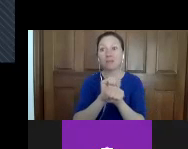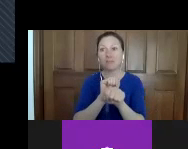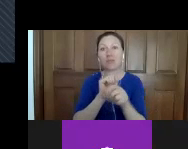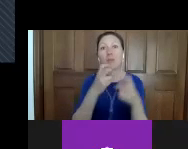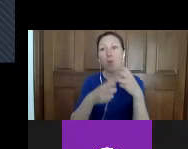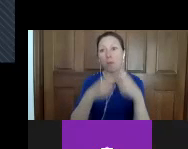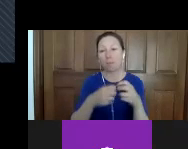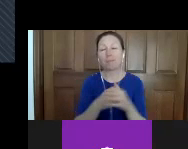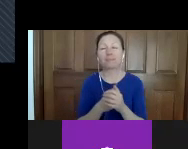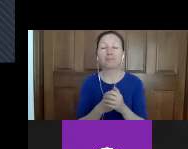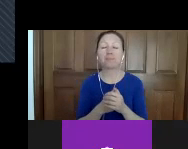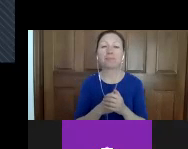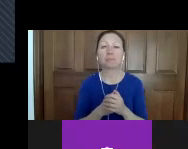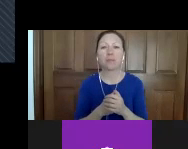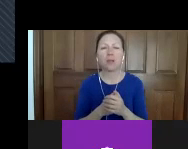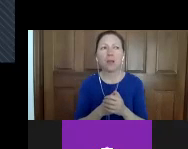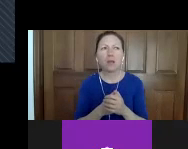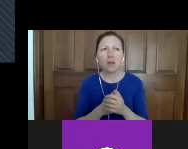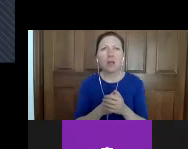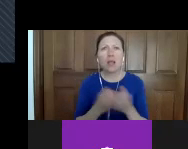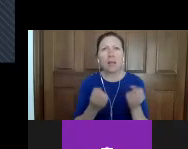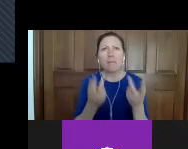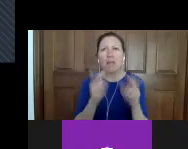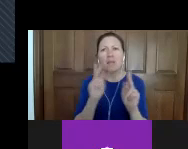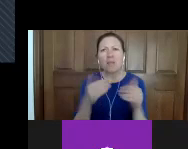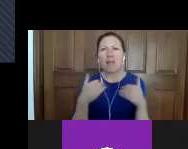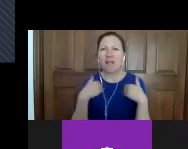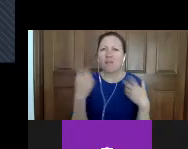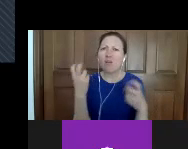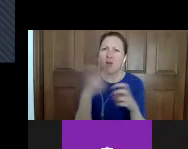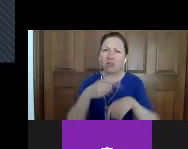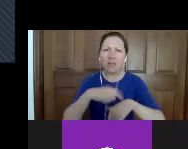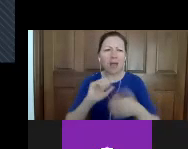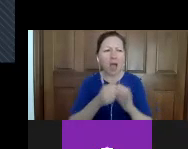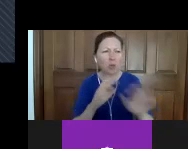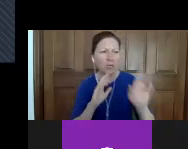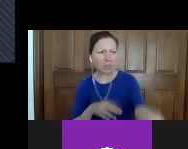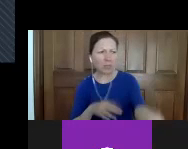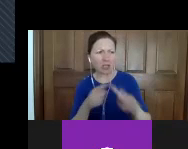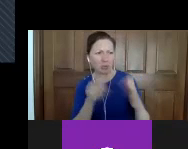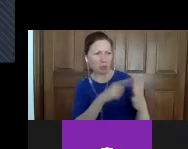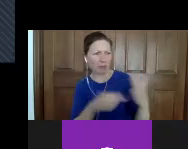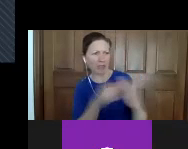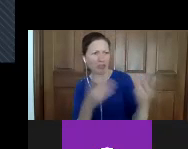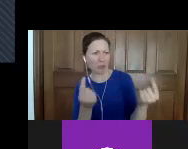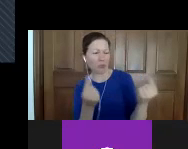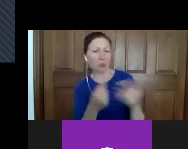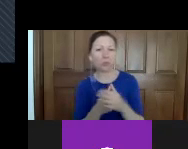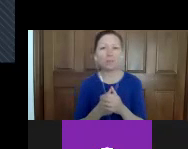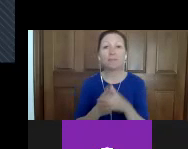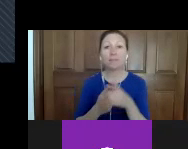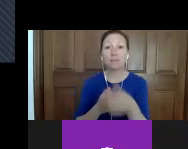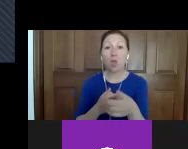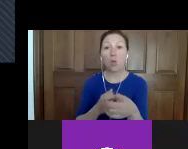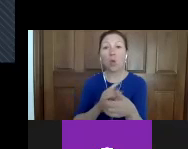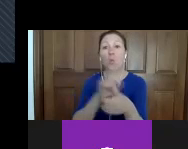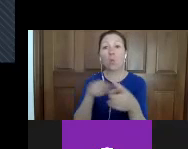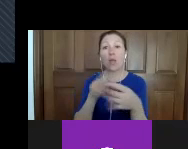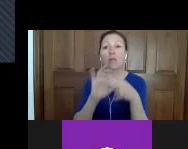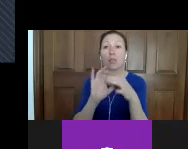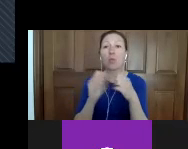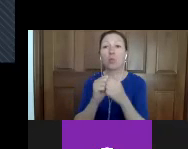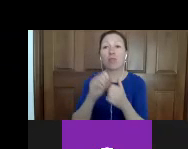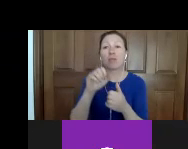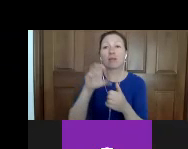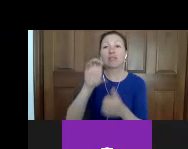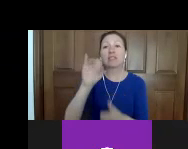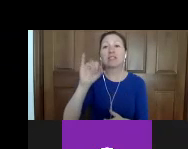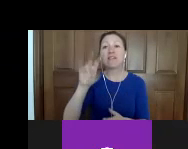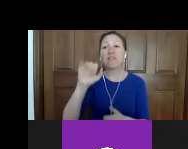knowing how to respond to it. So discrimination in the context of civil rights law is unfair